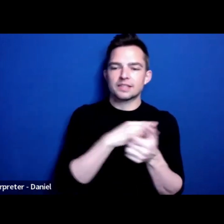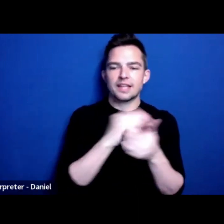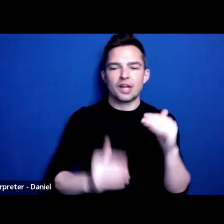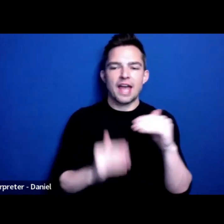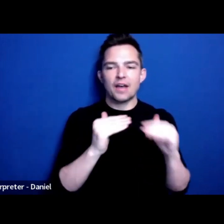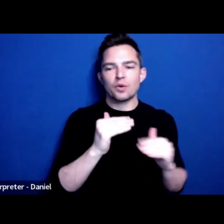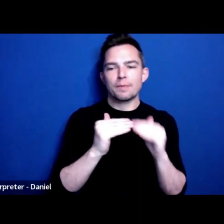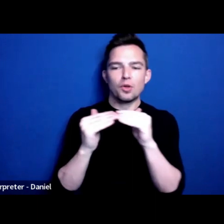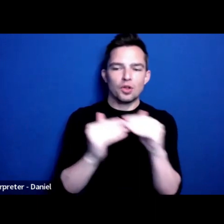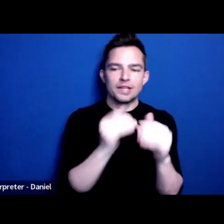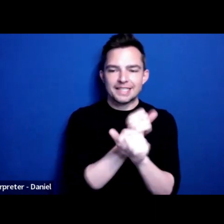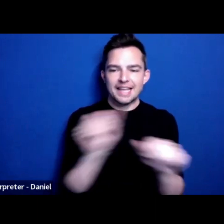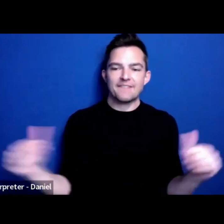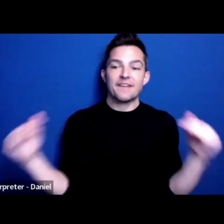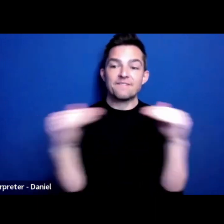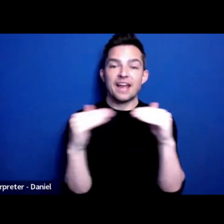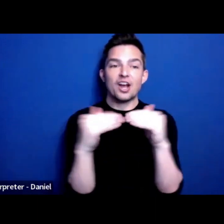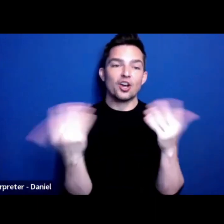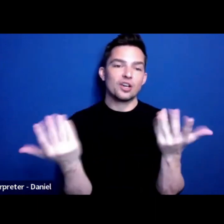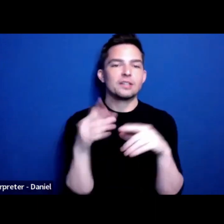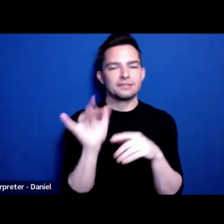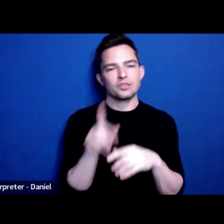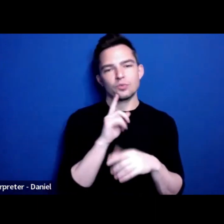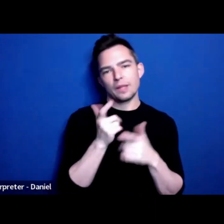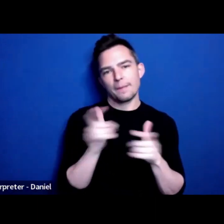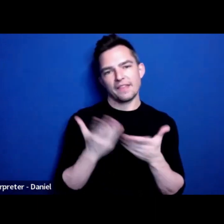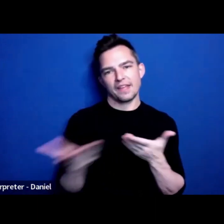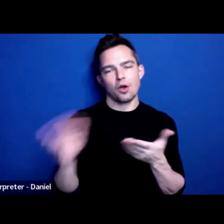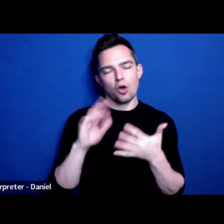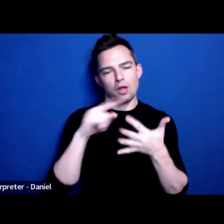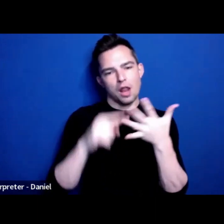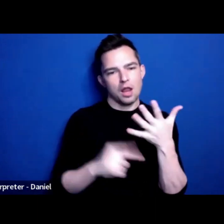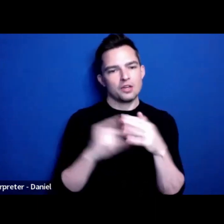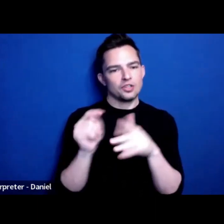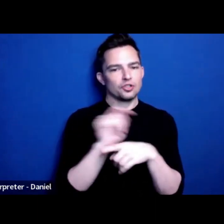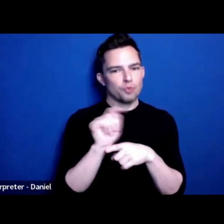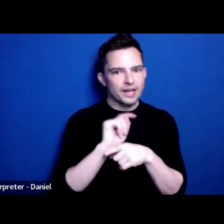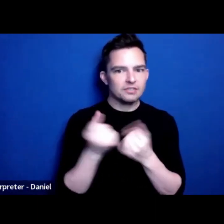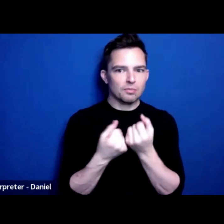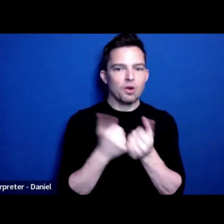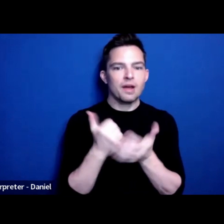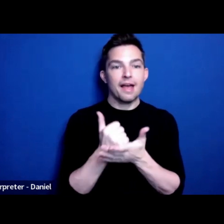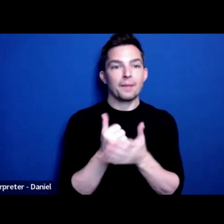There. So that's a really big thing. All that training and support that's provided helps to make the lives of people with